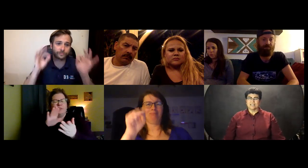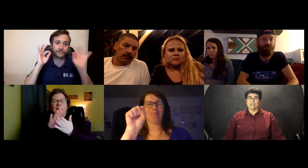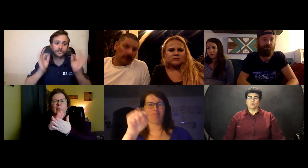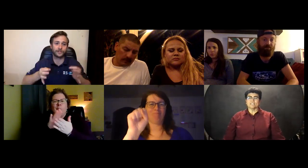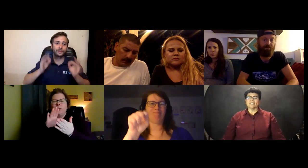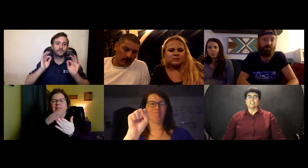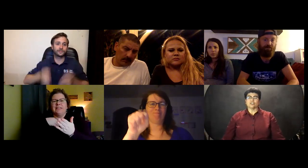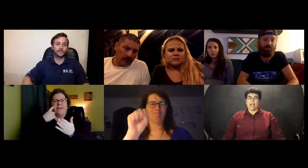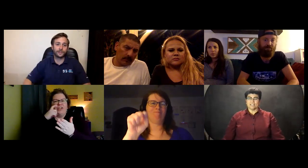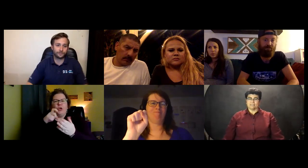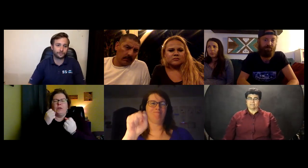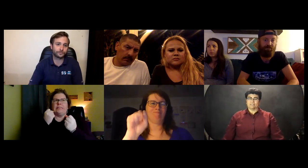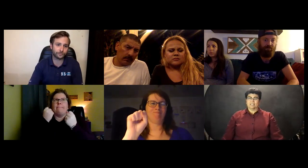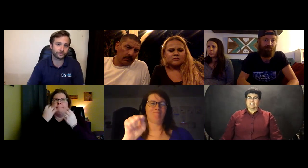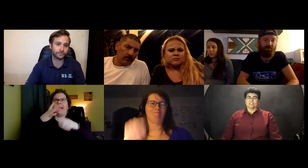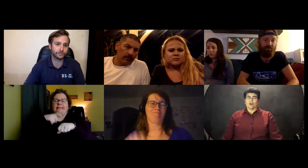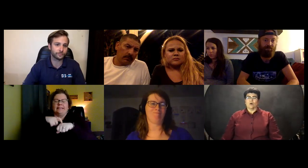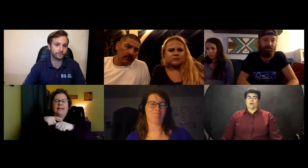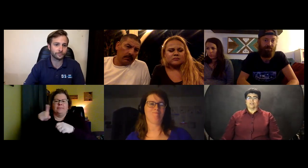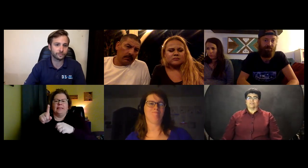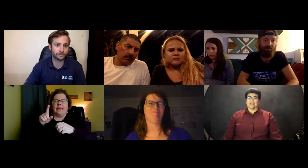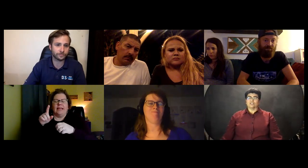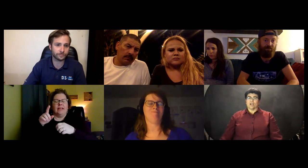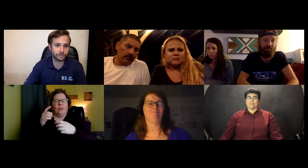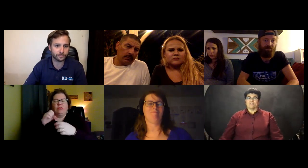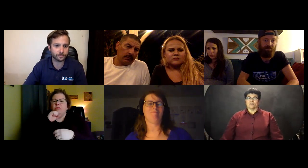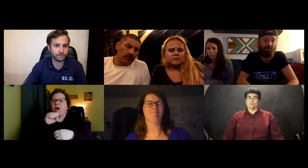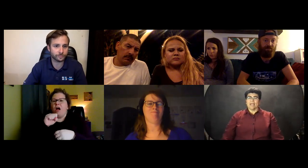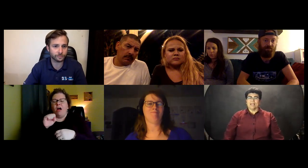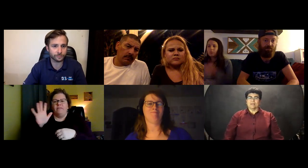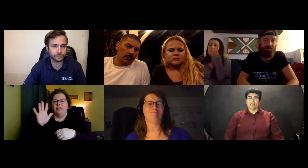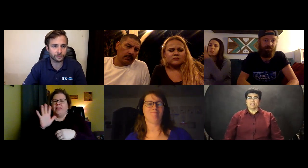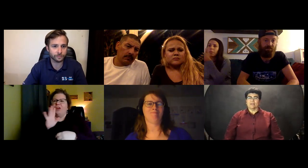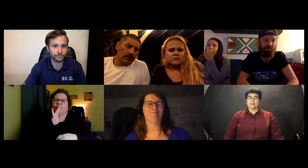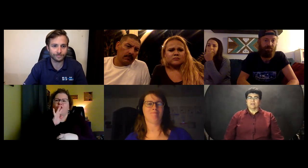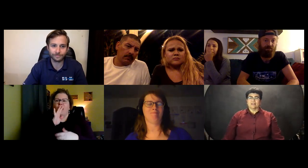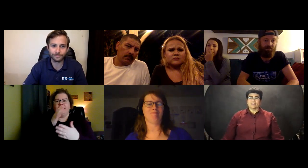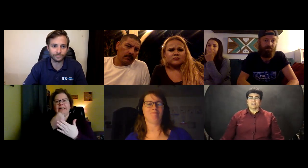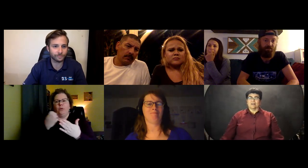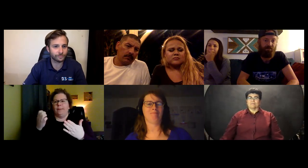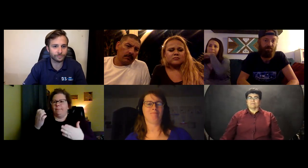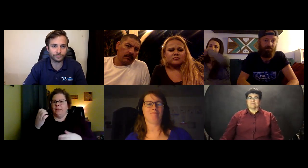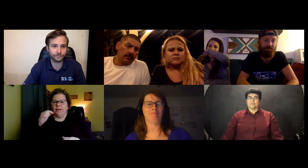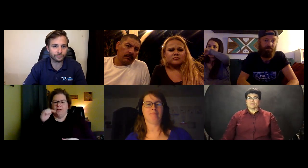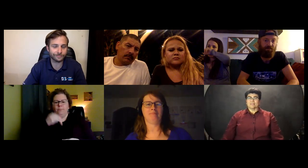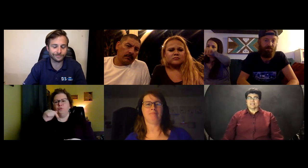it wasn't interactive so